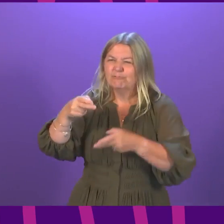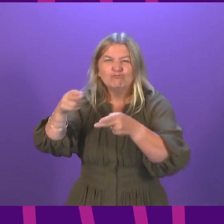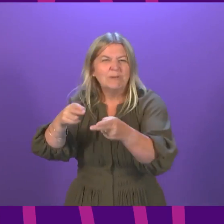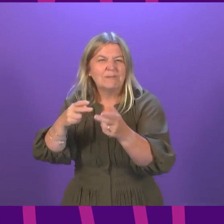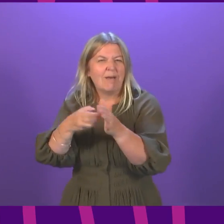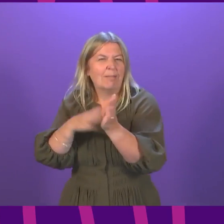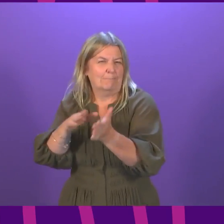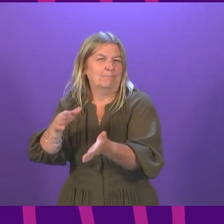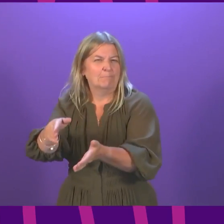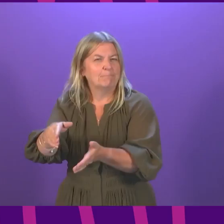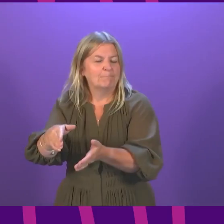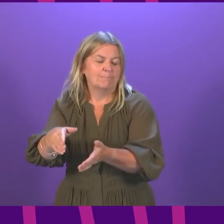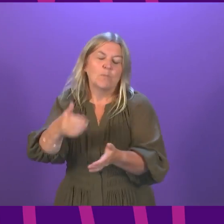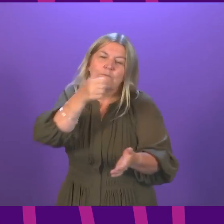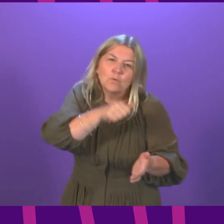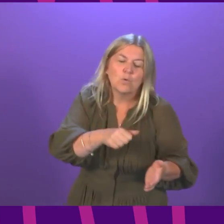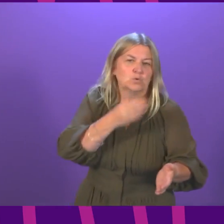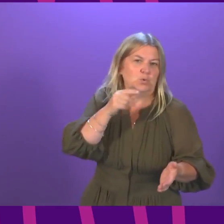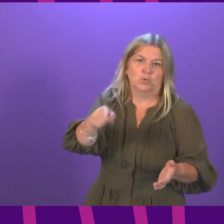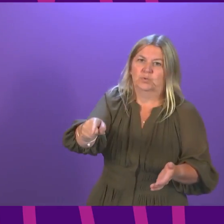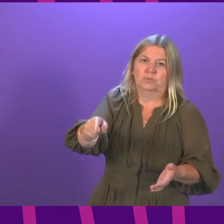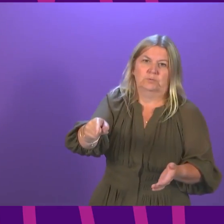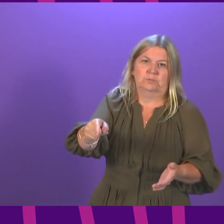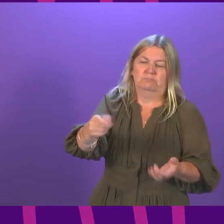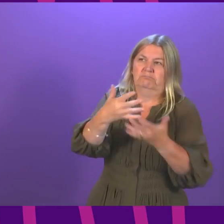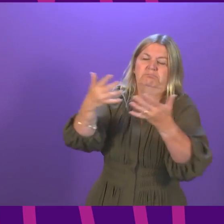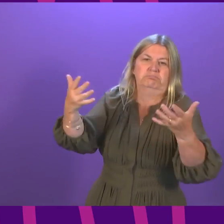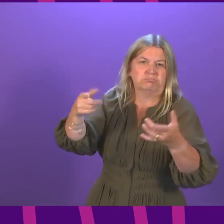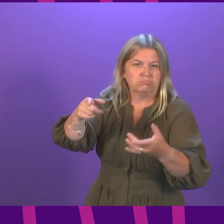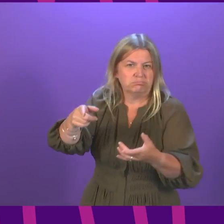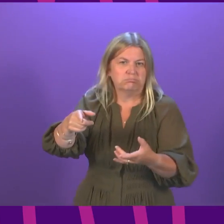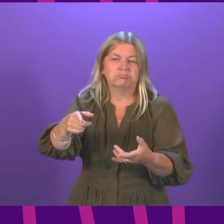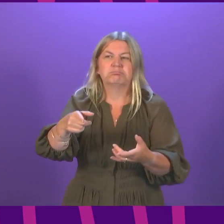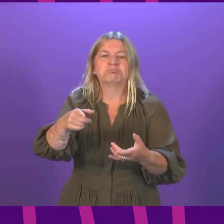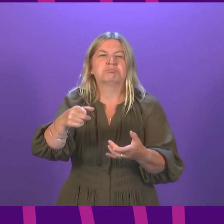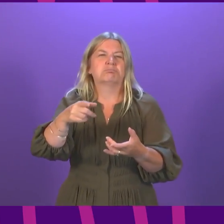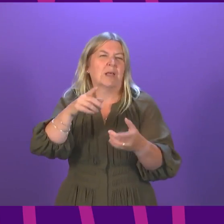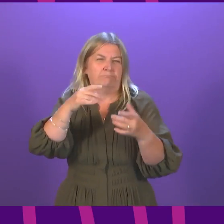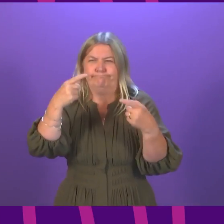Of course, people are using benzodiazepines in the context of poly drug misuse, which